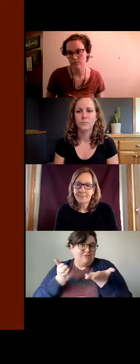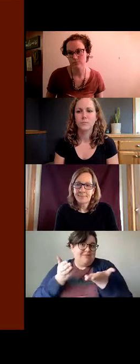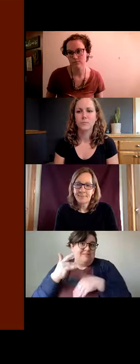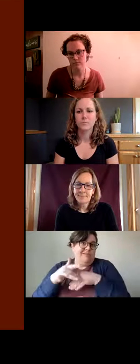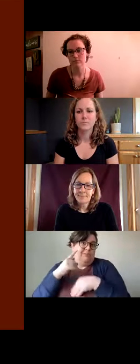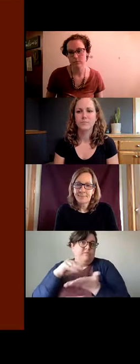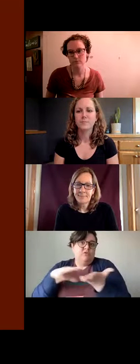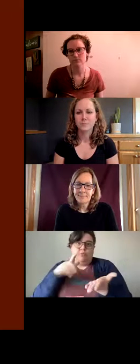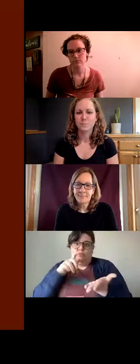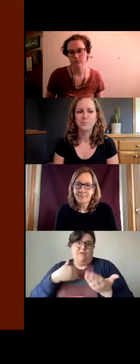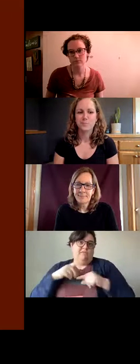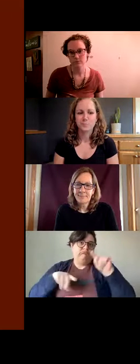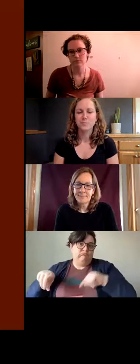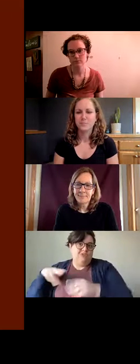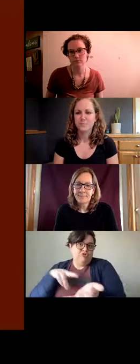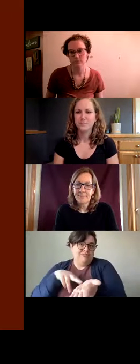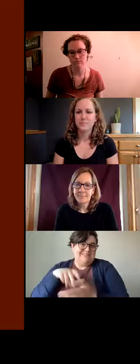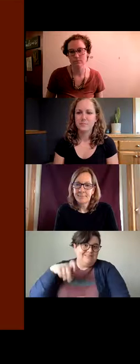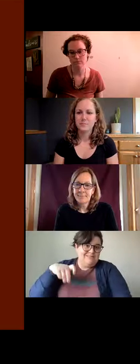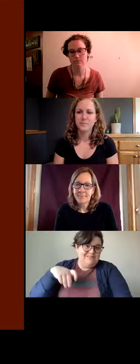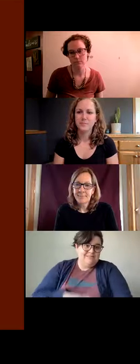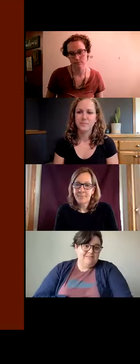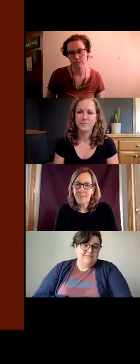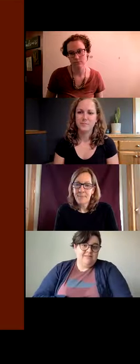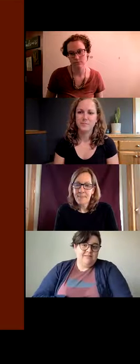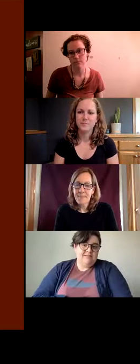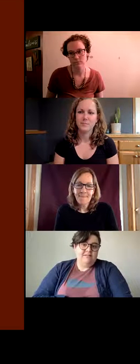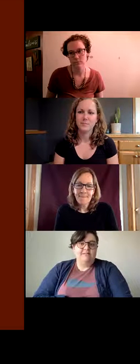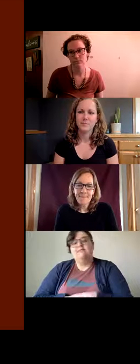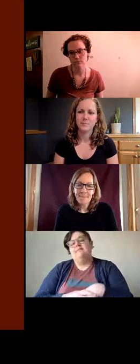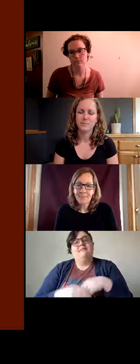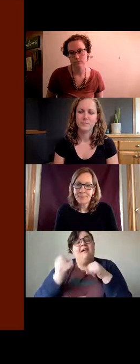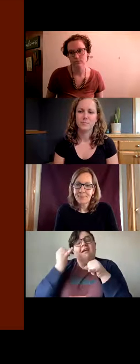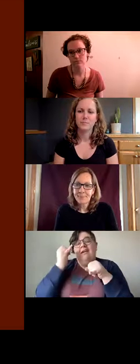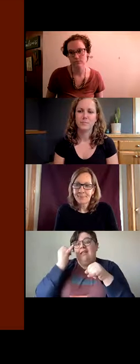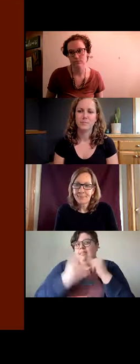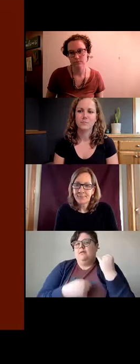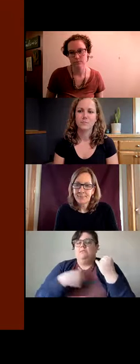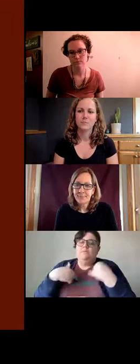We also have nursing services here for our students that do have some medical needs.